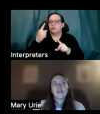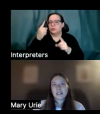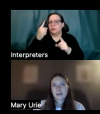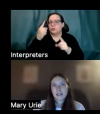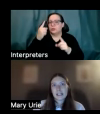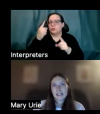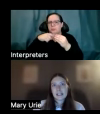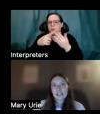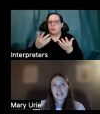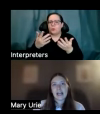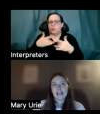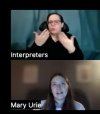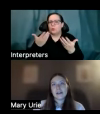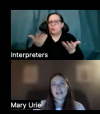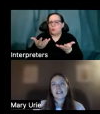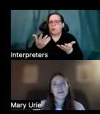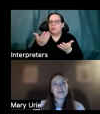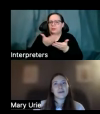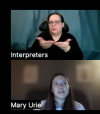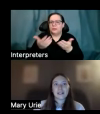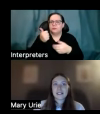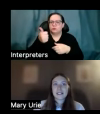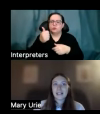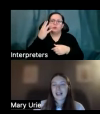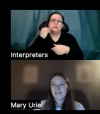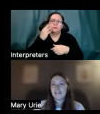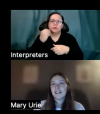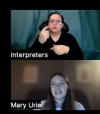you experience that you think someone who doesn't have a